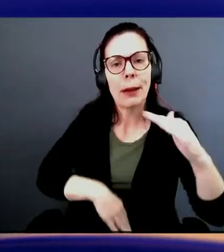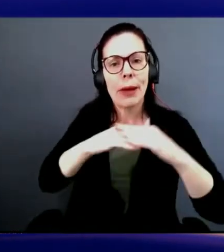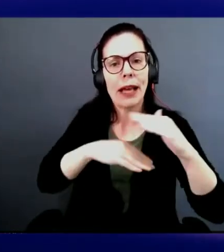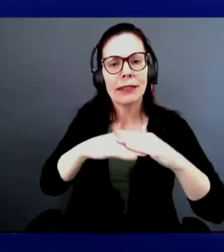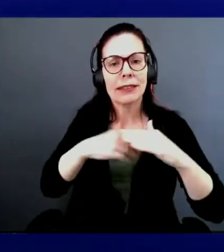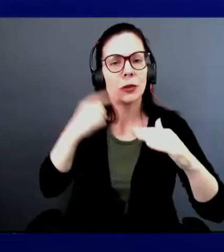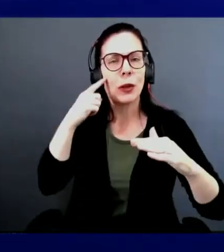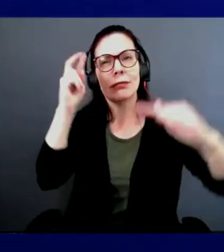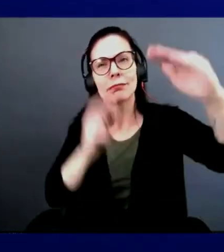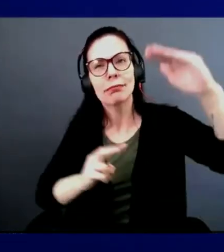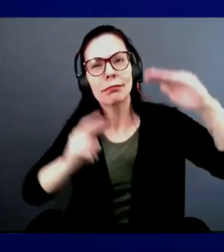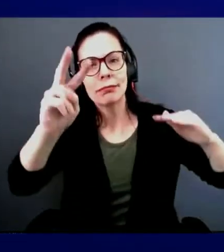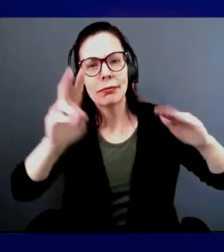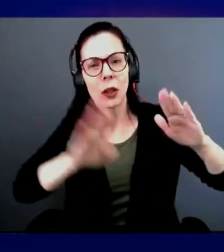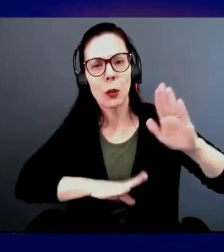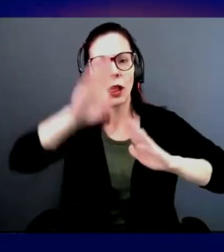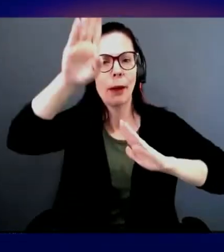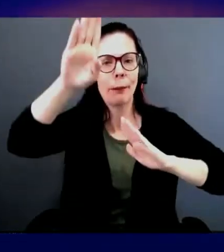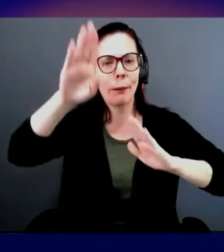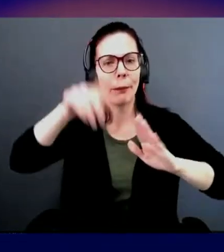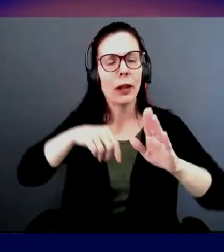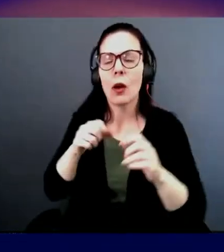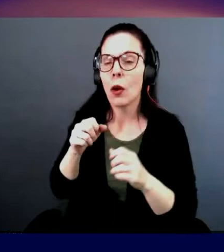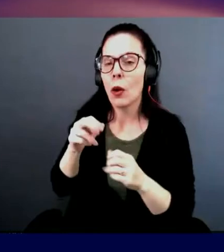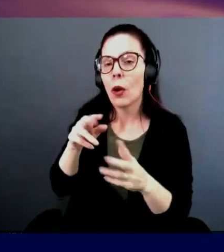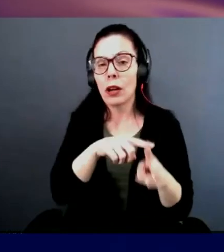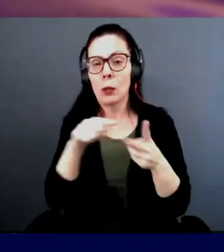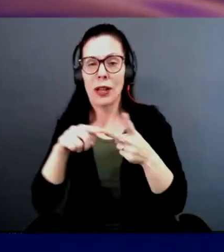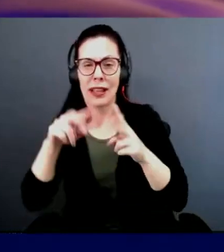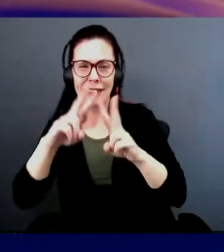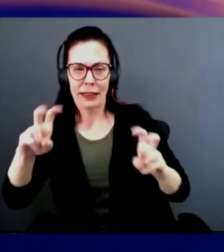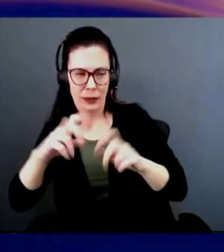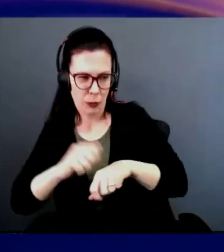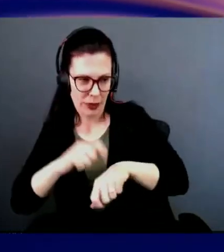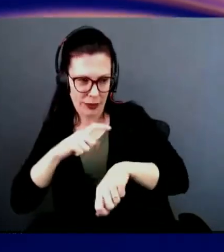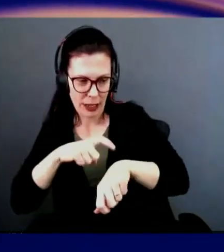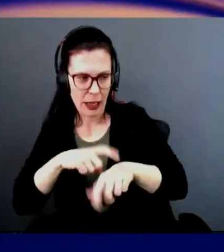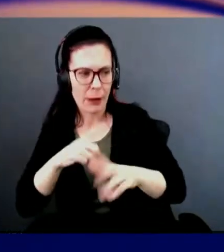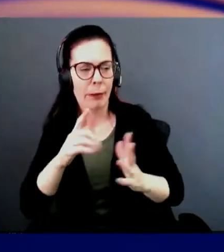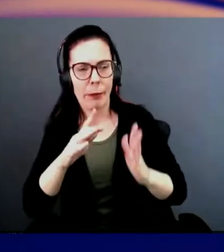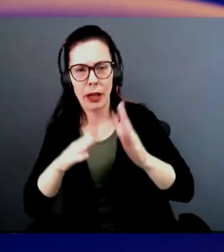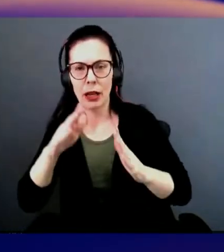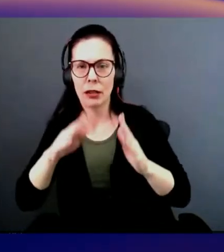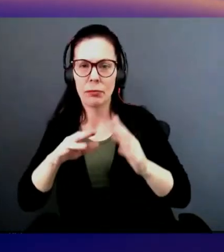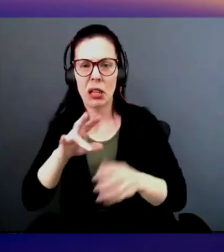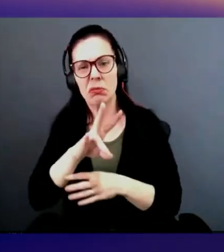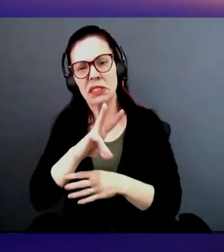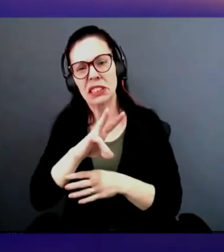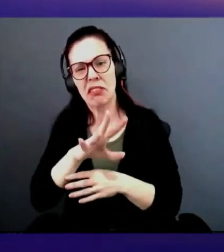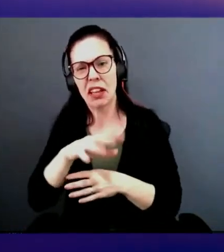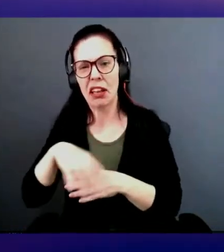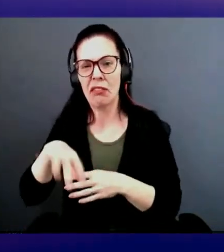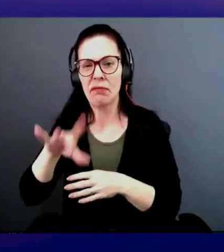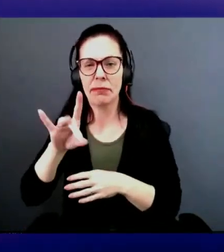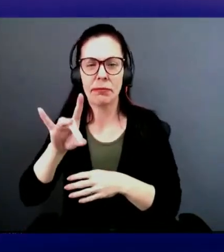or let's take analysis over time and then kind of go for less 75, 80%, whatever, right? And you're not using that, right?